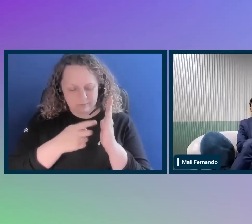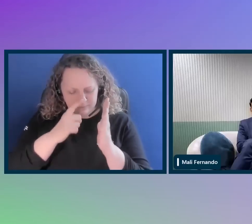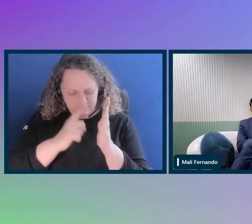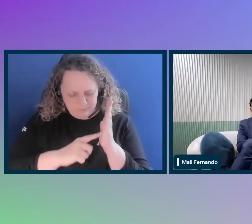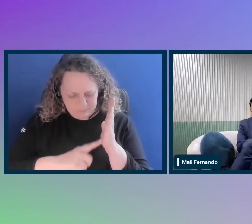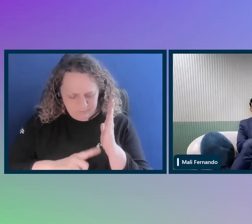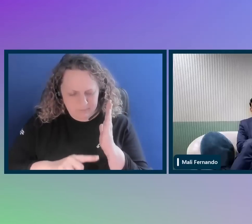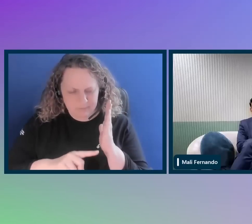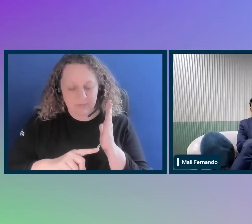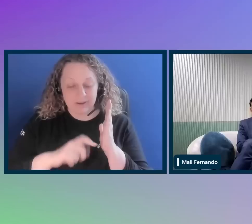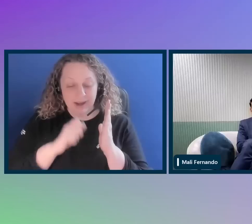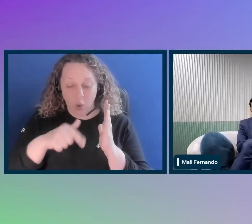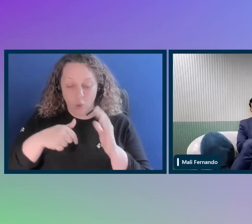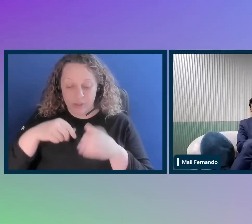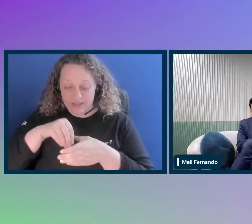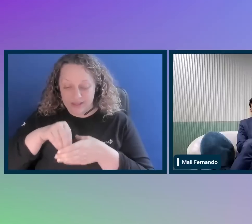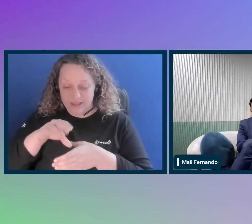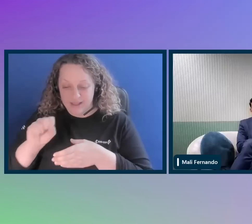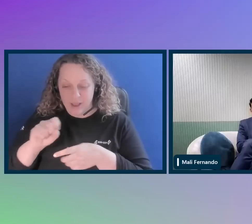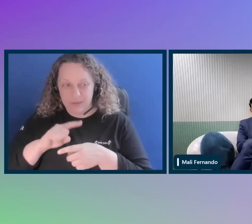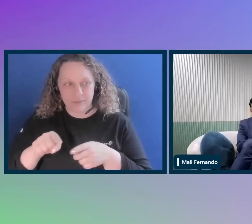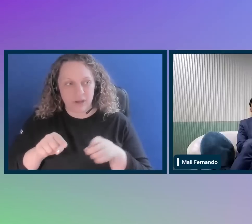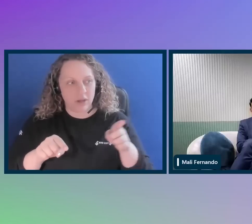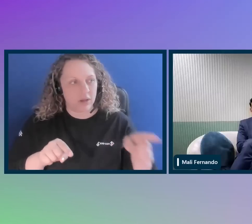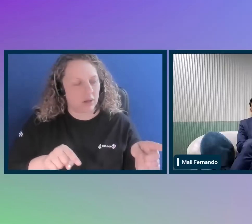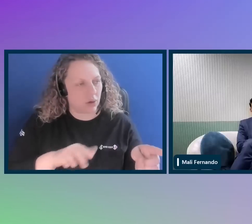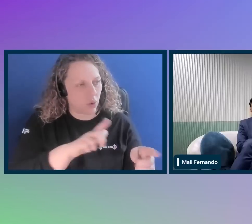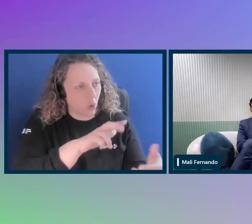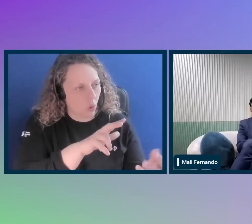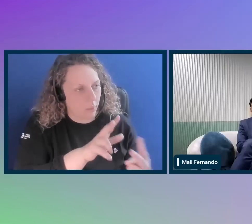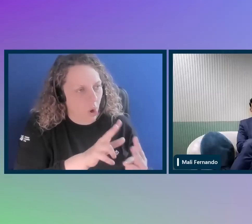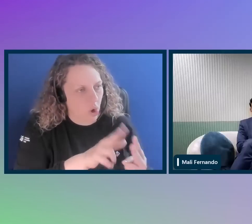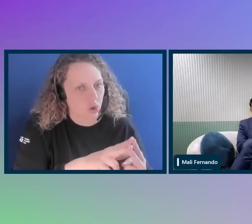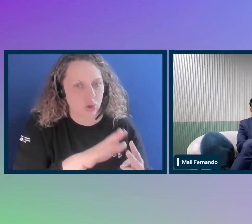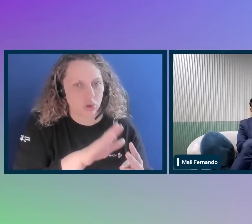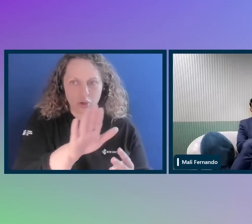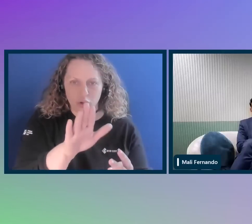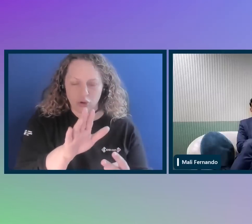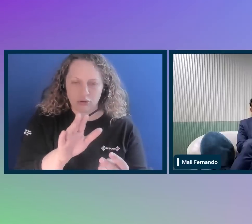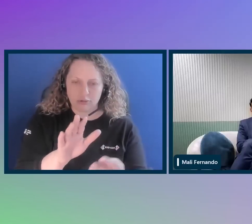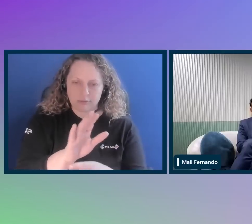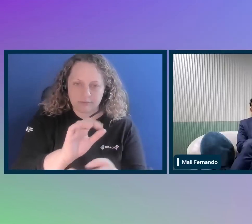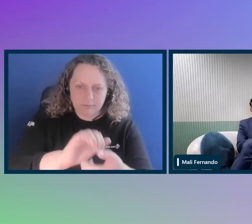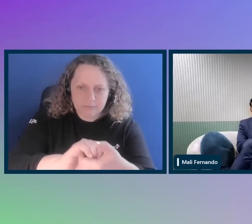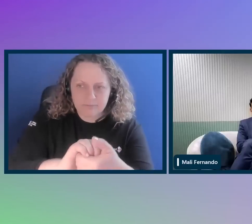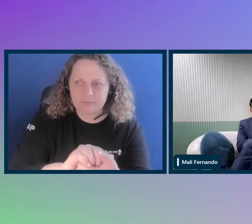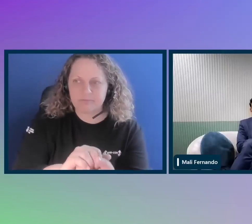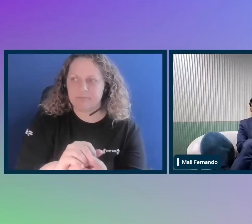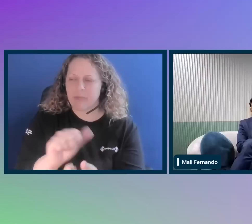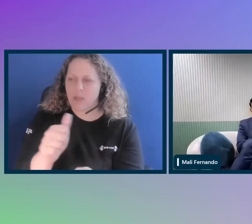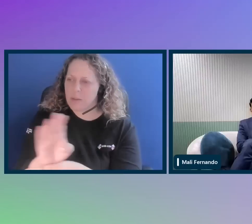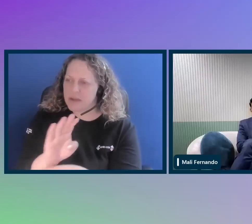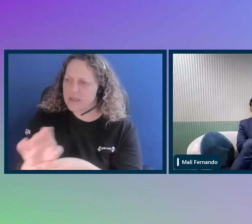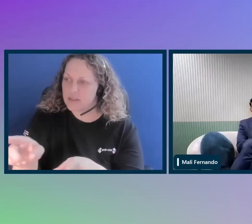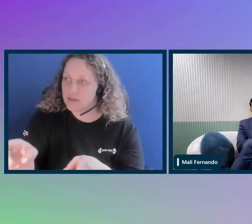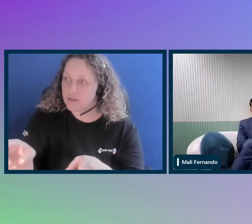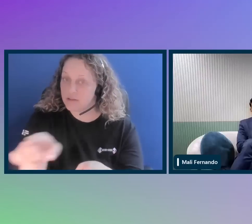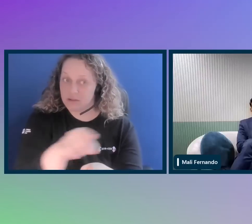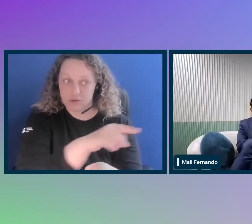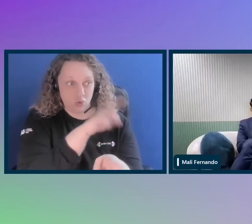your vendors, and your language in procurement holds people to the standard that you expect for accessibility